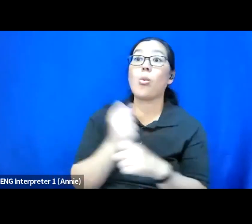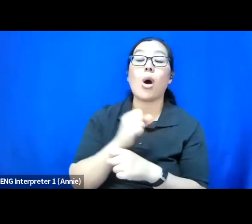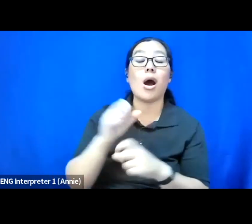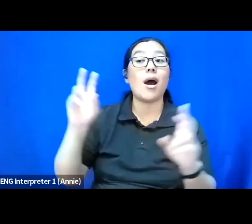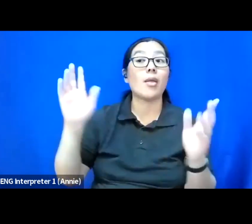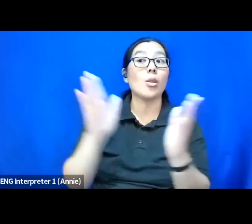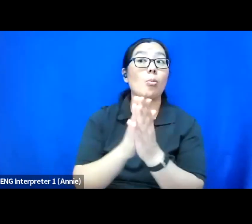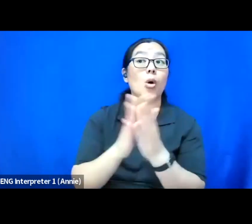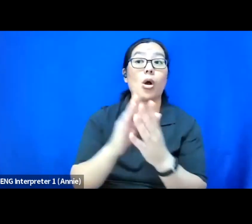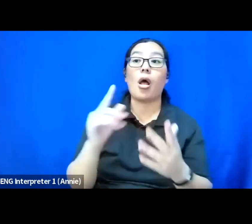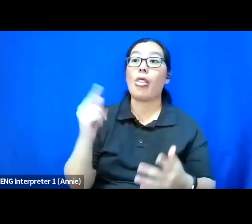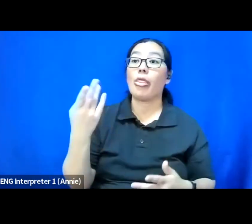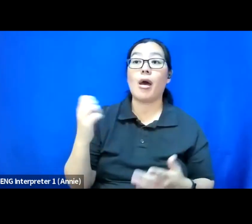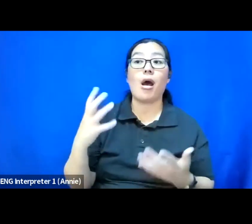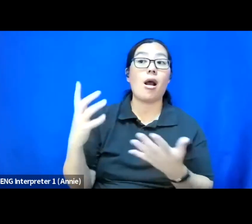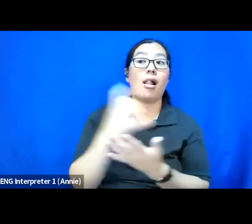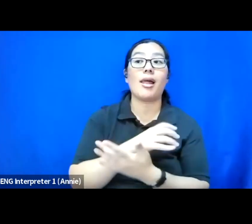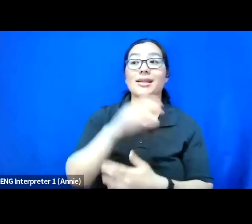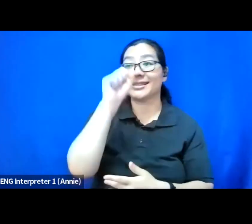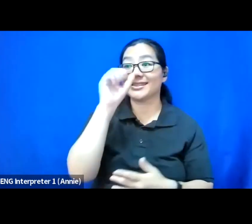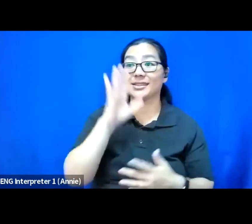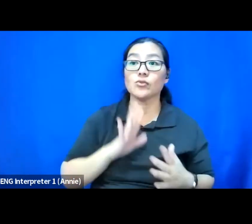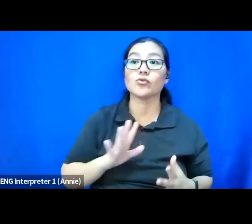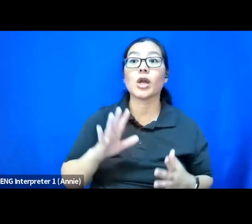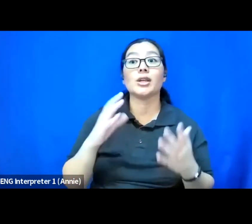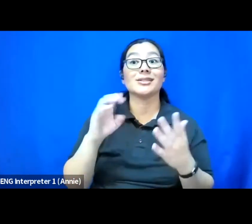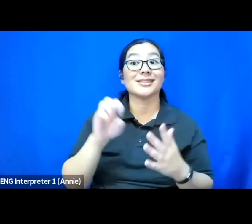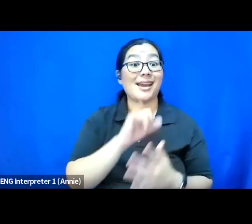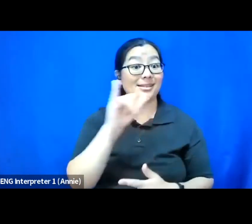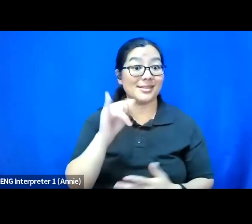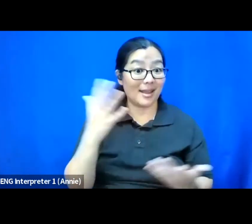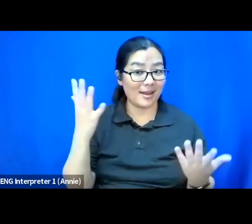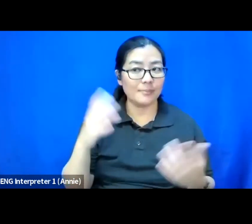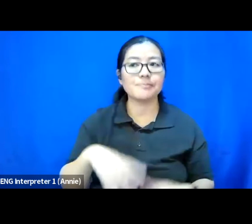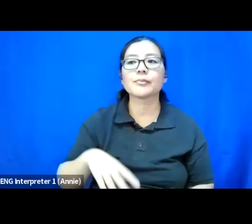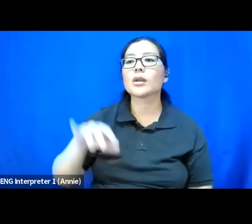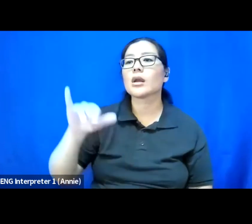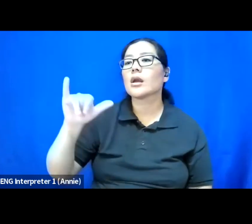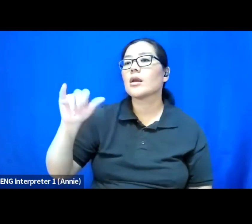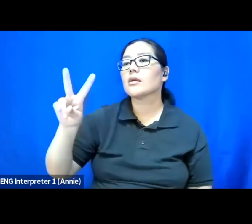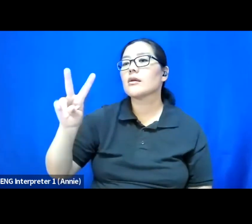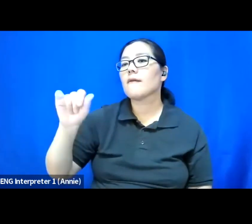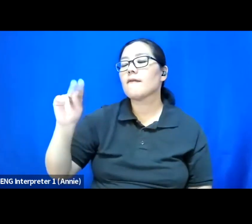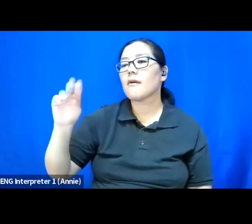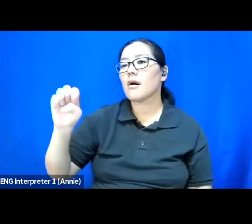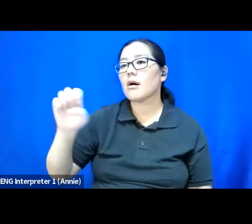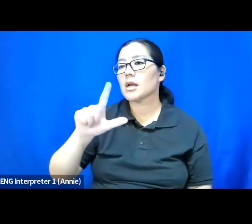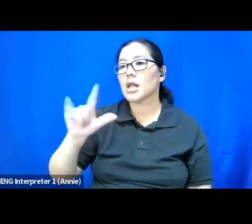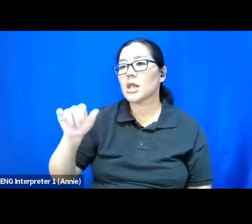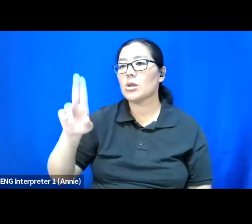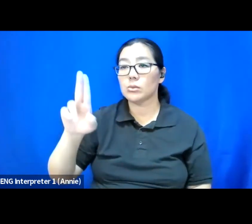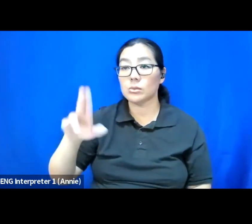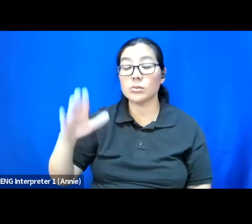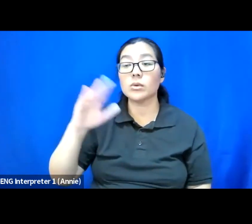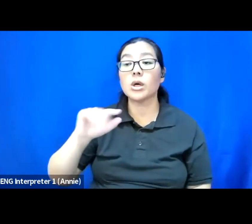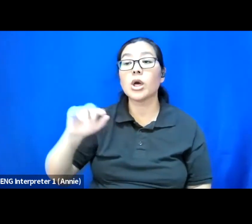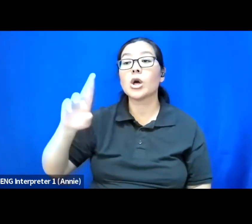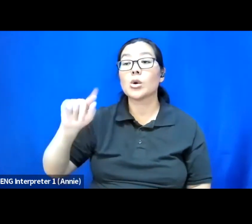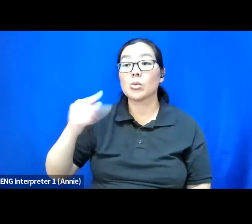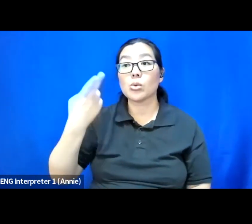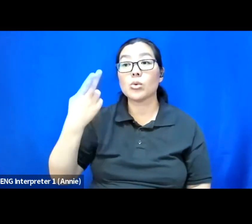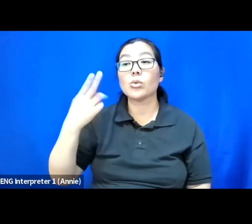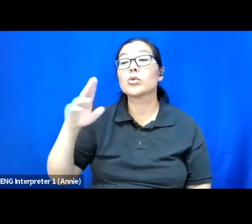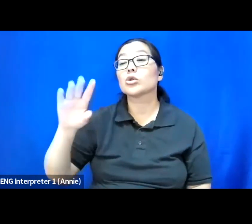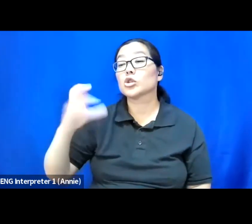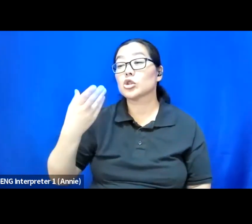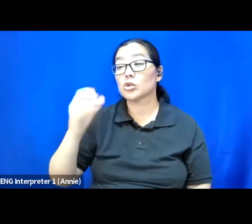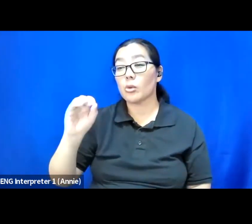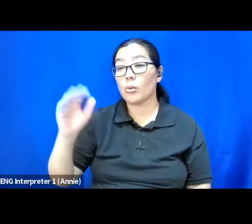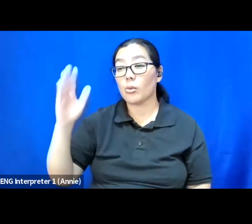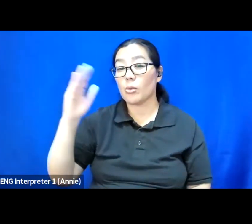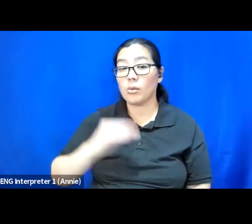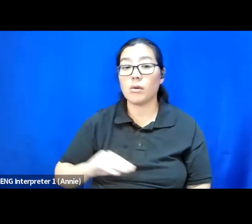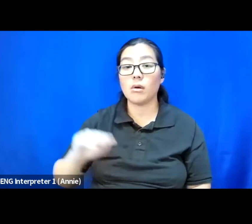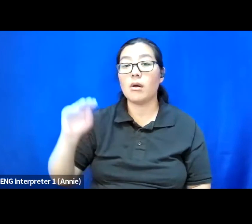The winners of Year of the Tiger -- Sierra Marie Gerfao, R.A., Melissa Hung,